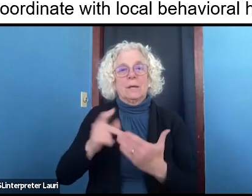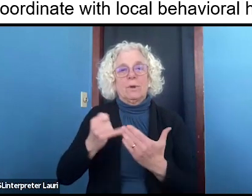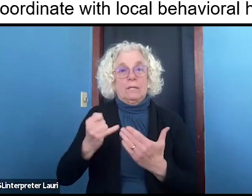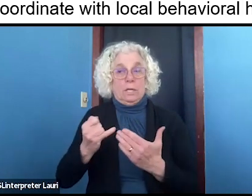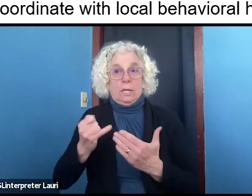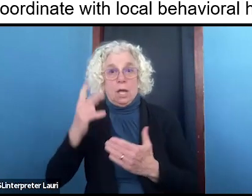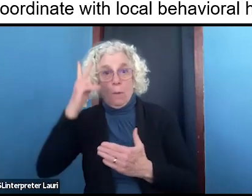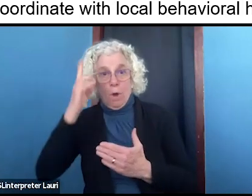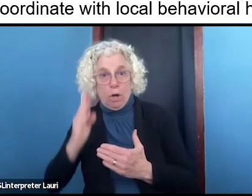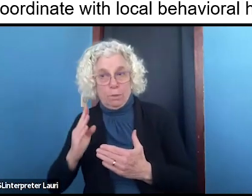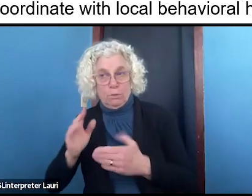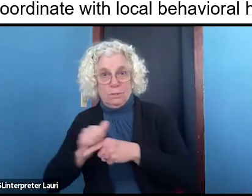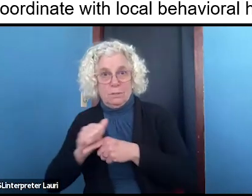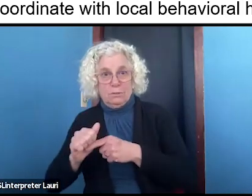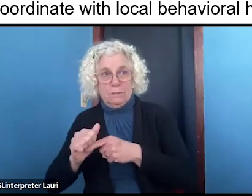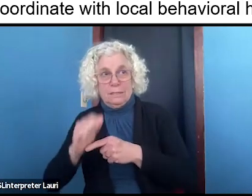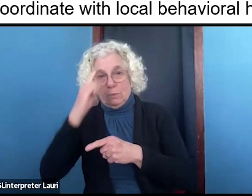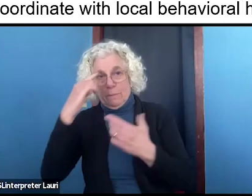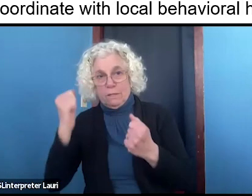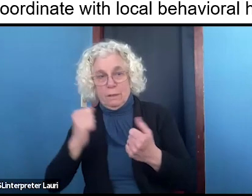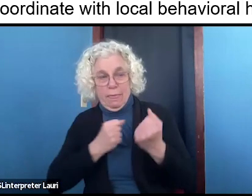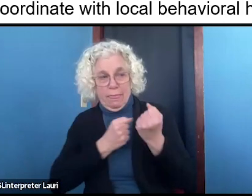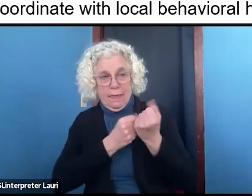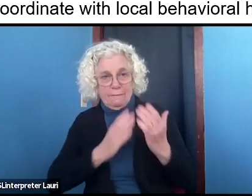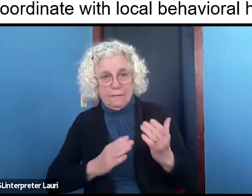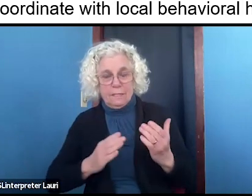cultivate a culture of mental health, recognize signs of acute